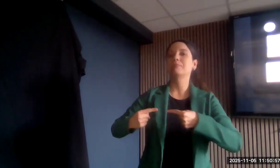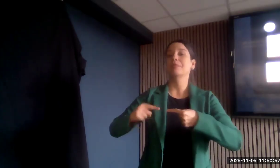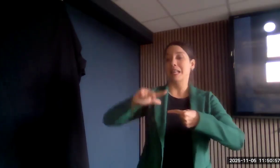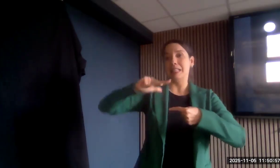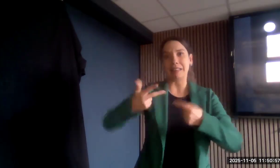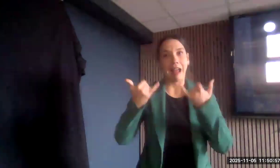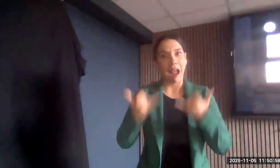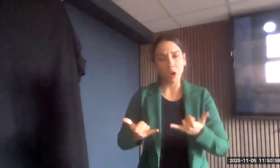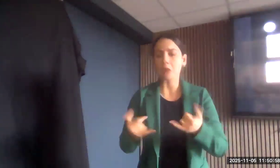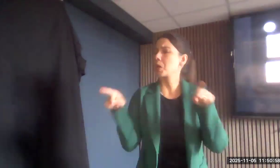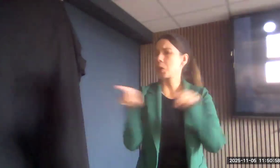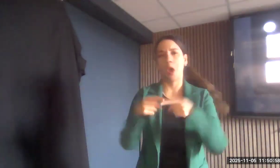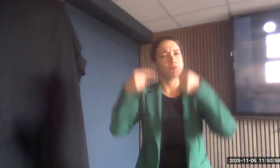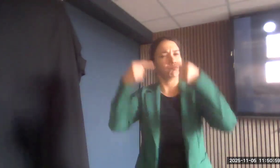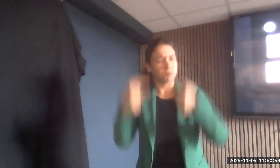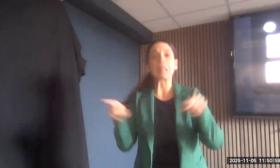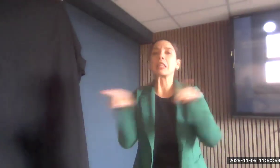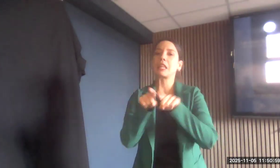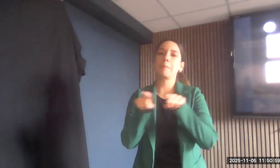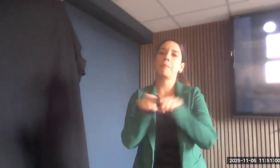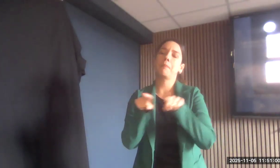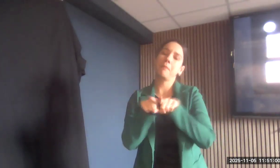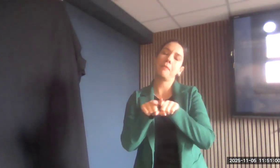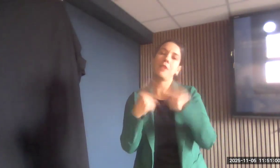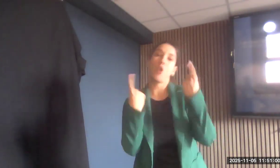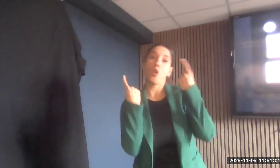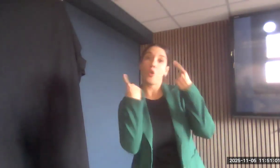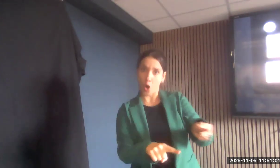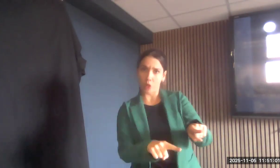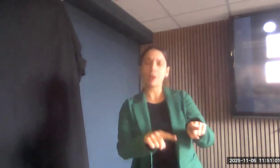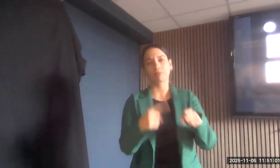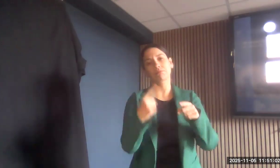And again, we see some similarity from that text and the Oates.